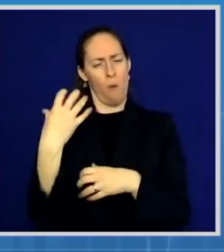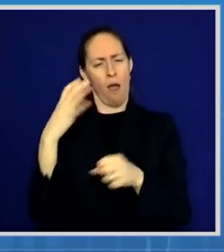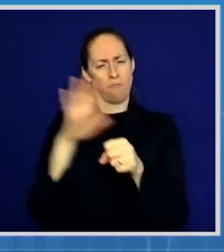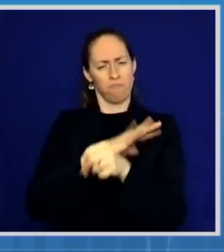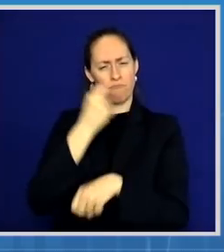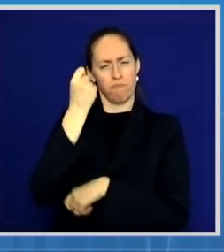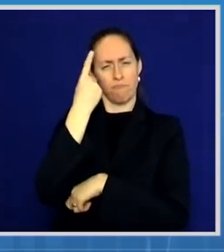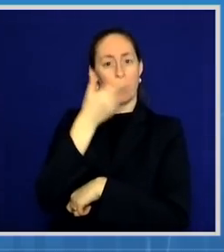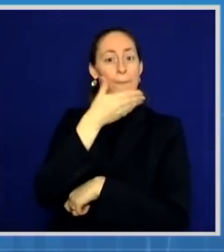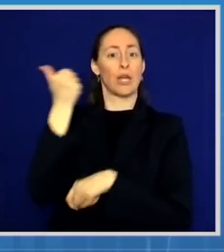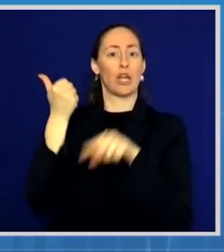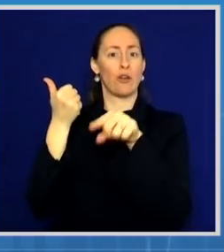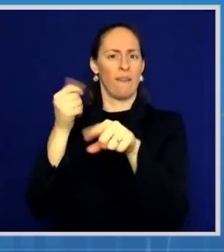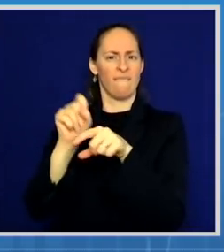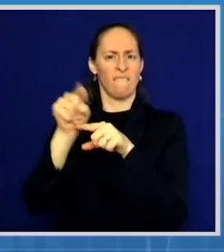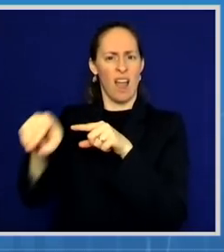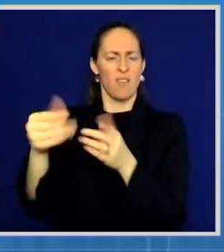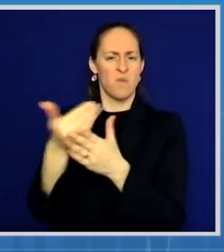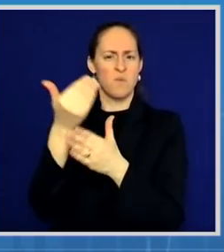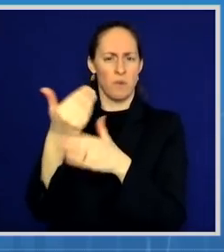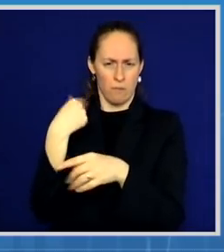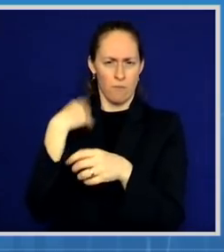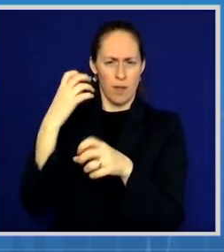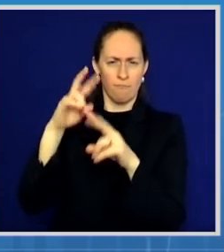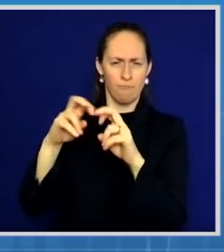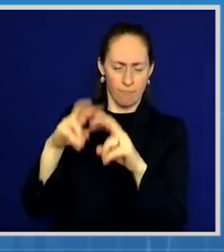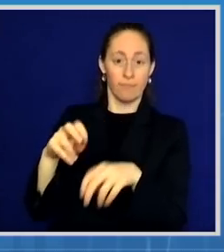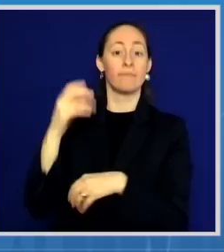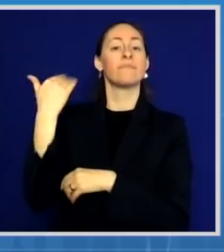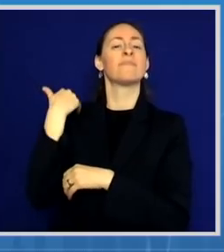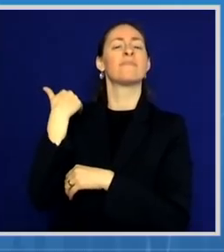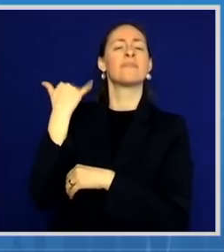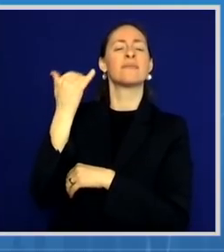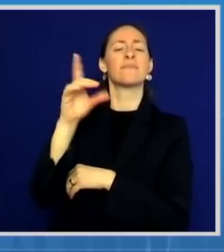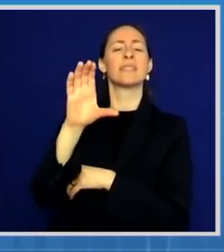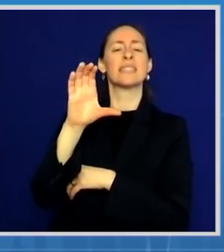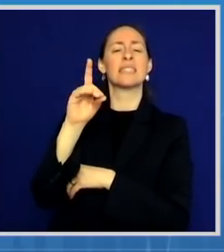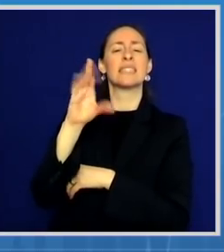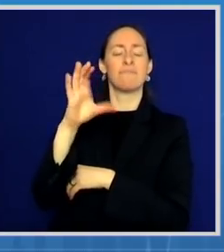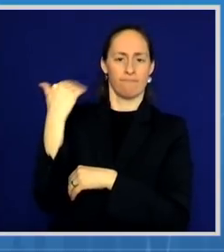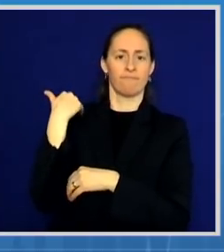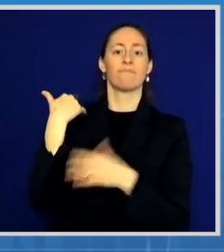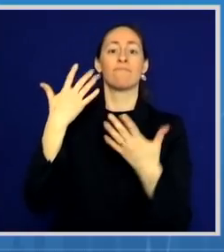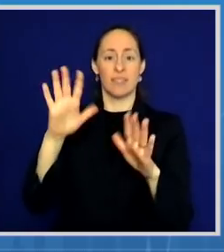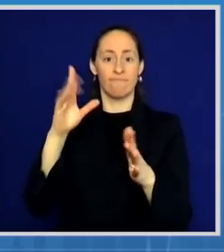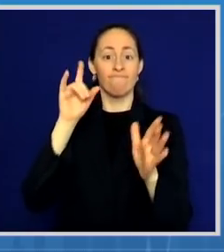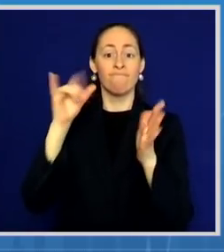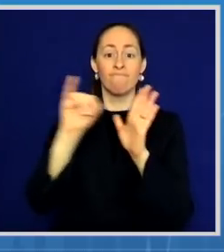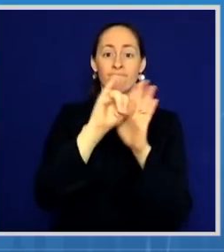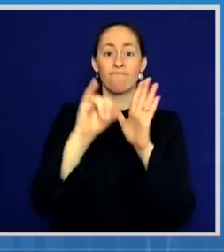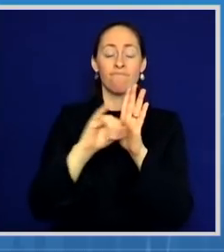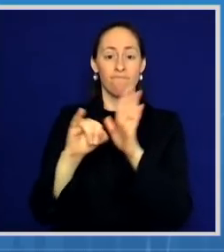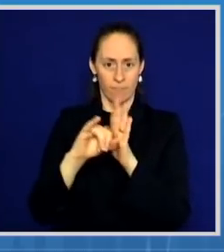sequencing outputs 75 fold. On January 25th, CDC ramped up